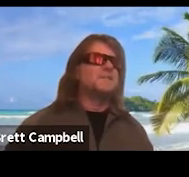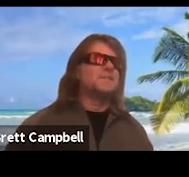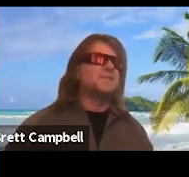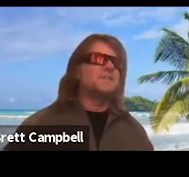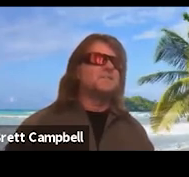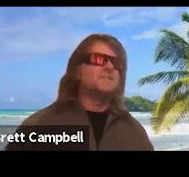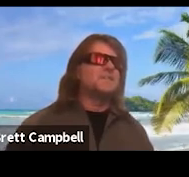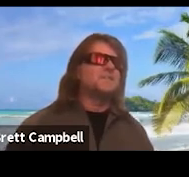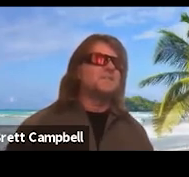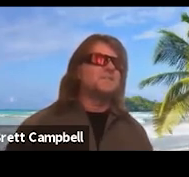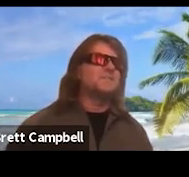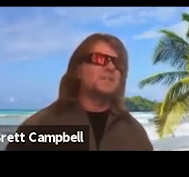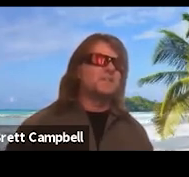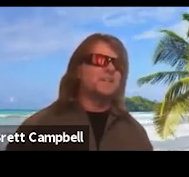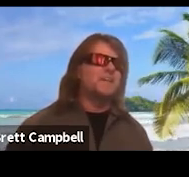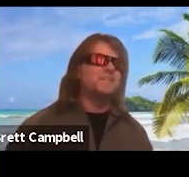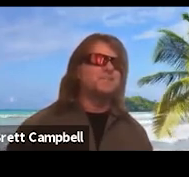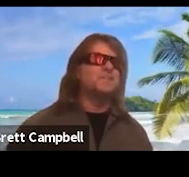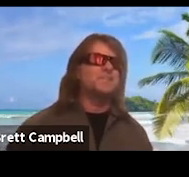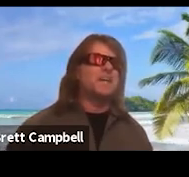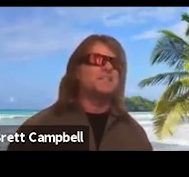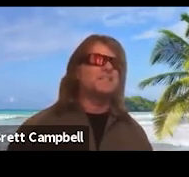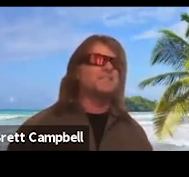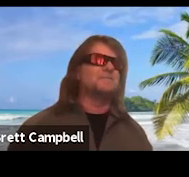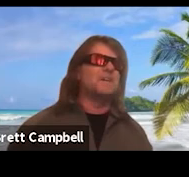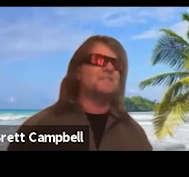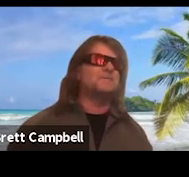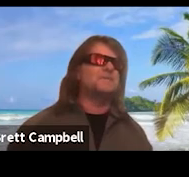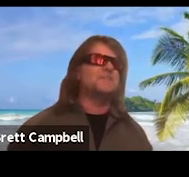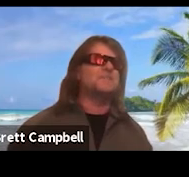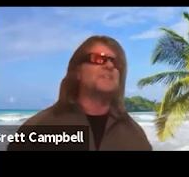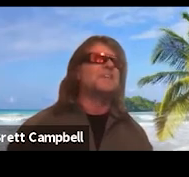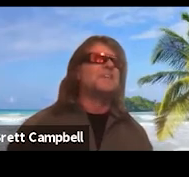she would get a little bit snarky with them. She'd be like, "Hey, you could just ask him directly."